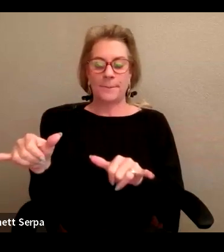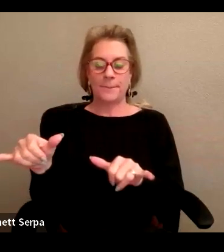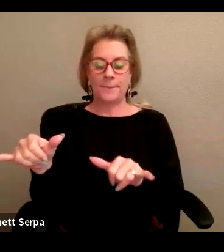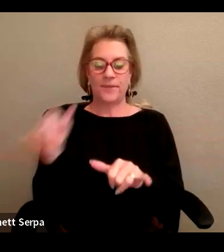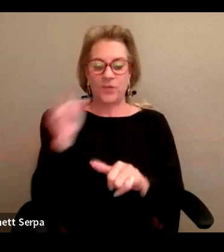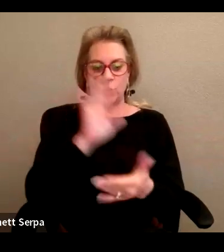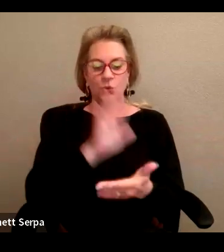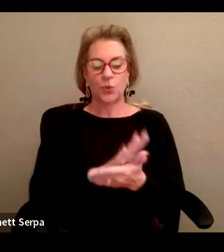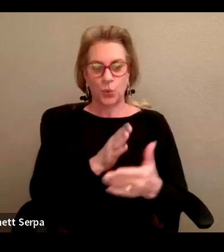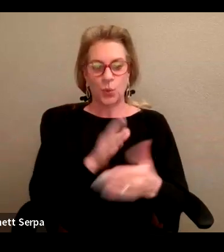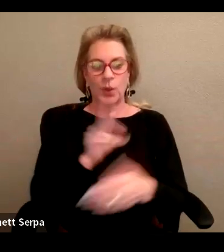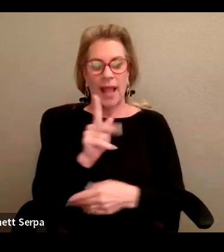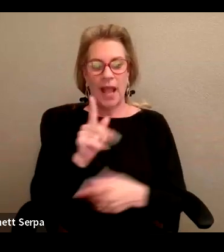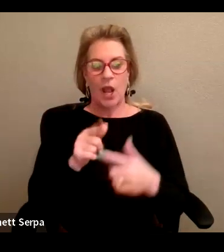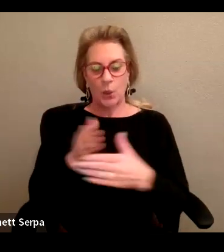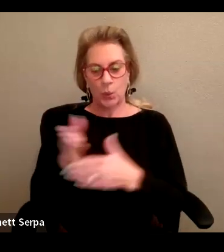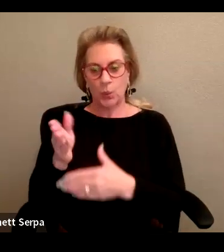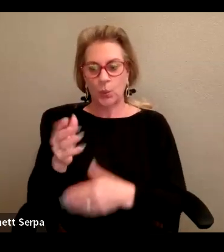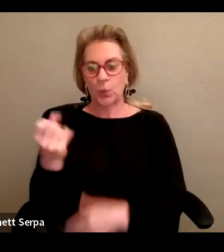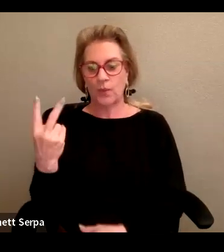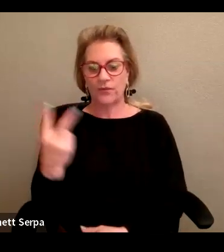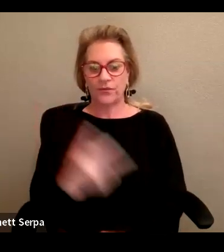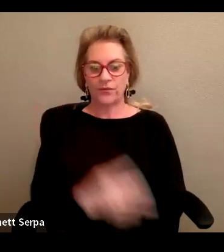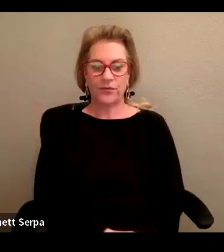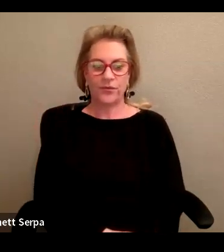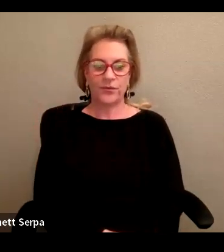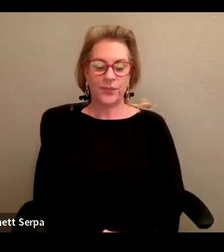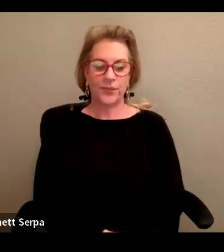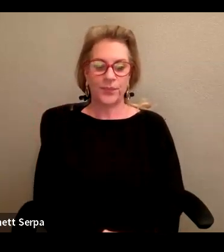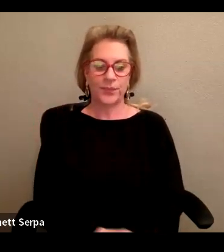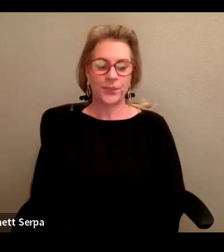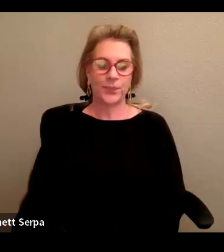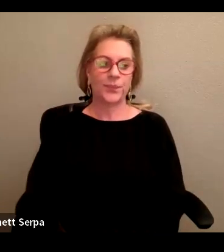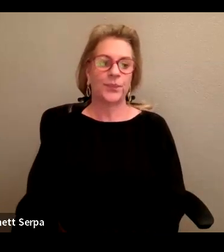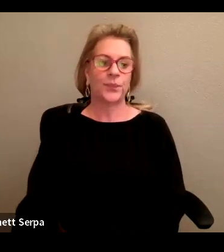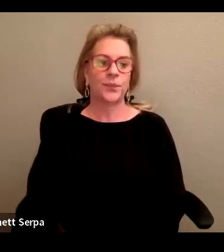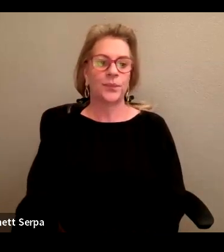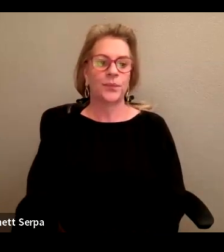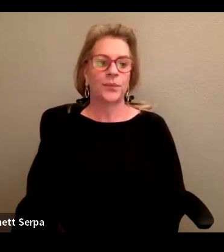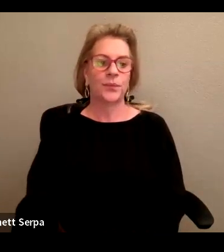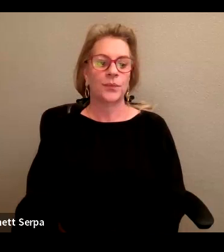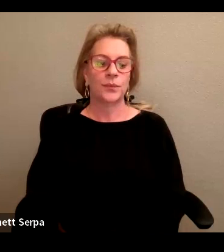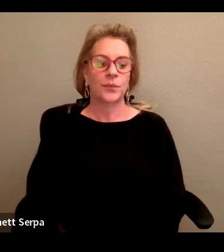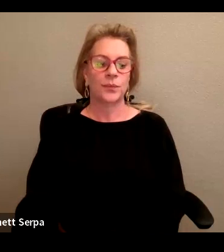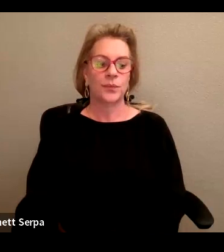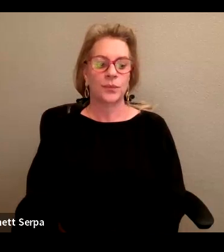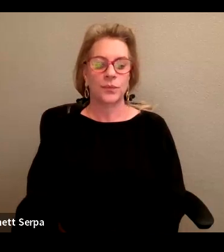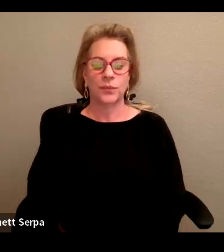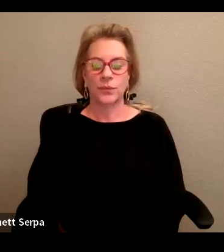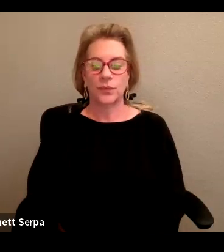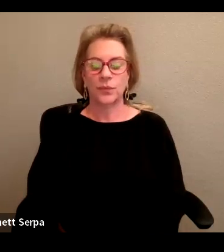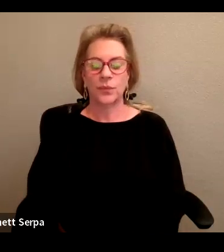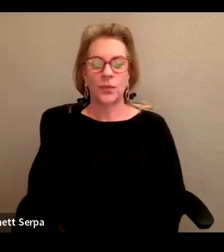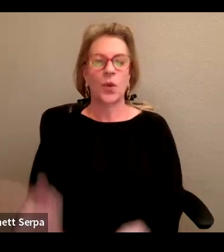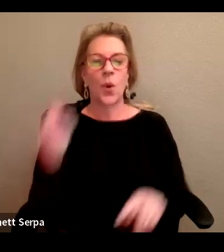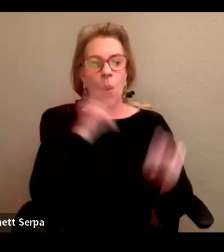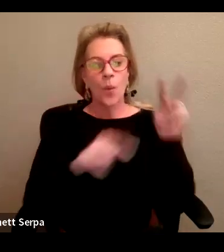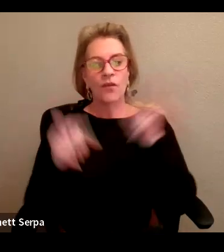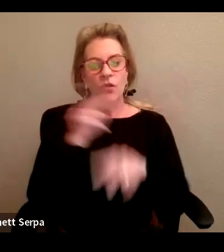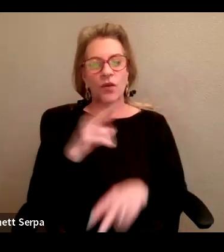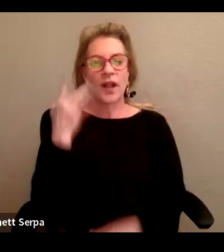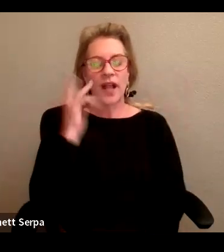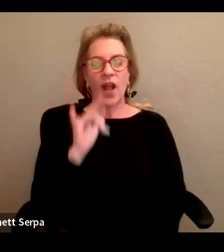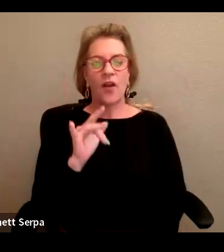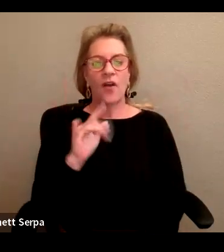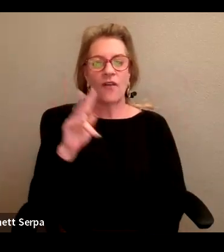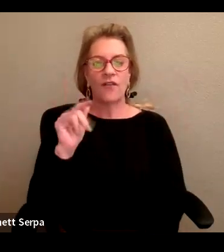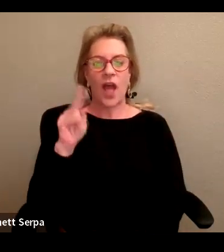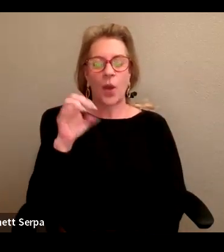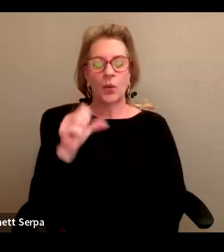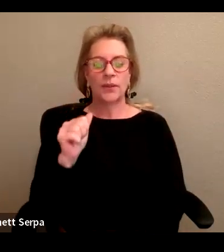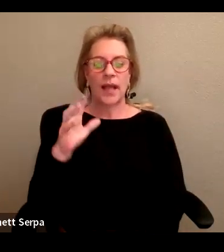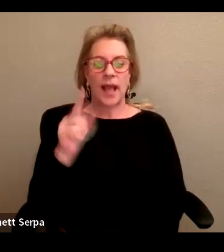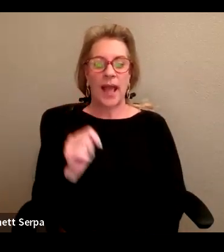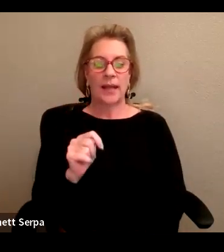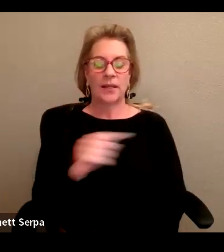to2 an overview of the California values act in 2018 California enacted the California values